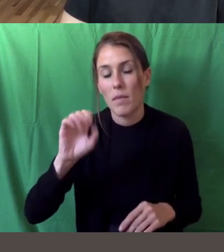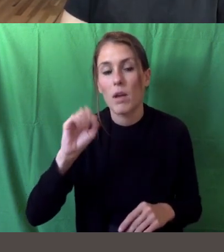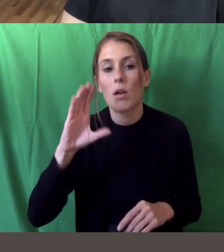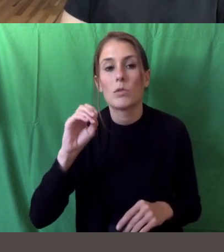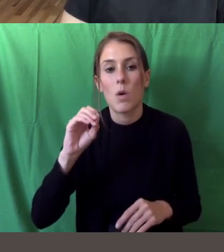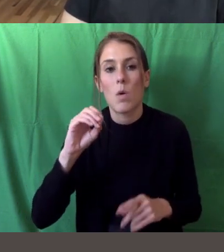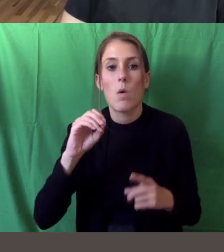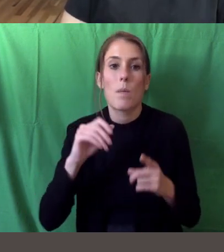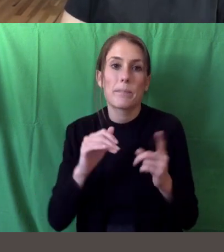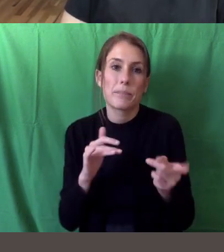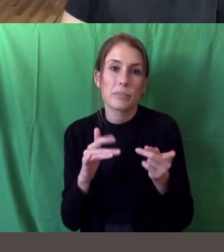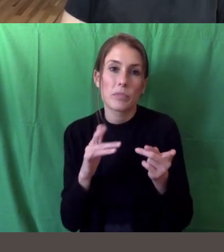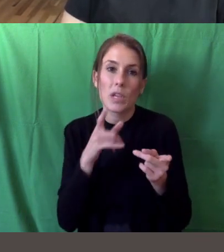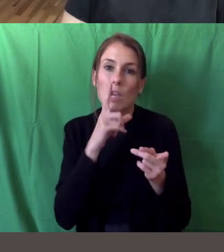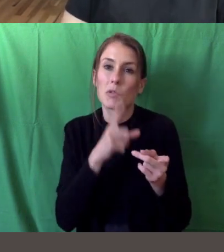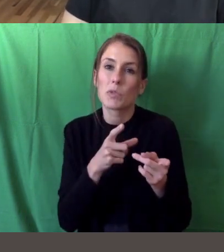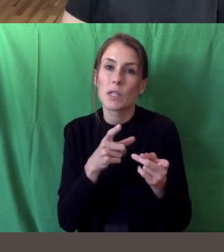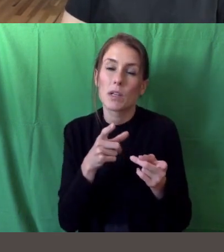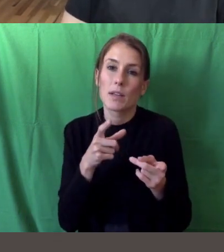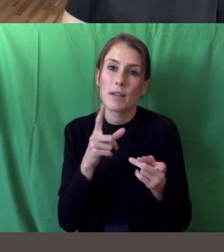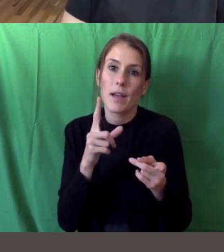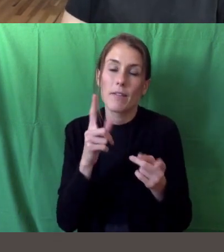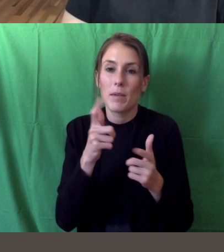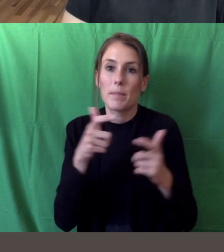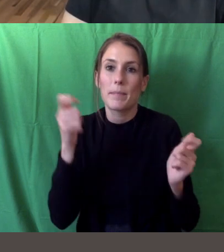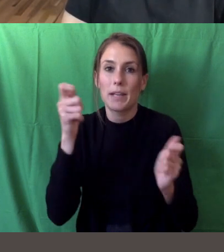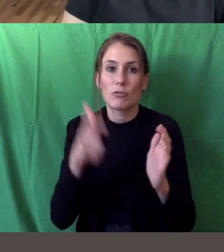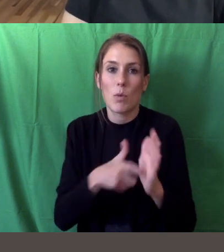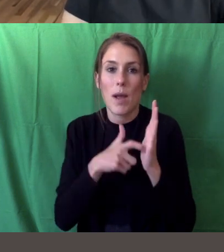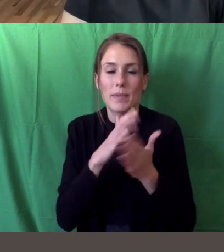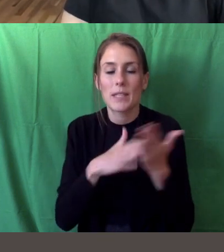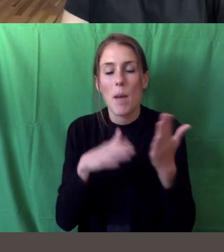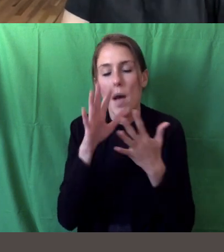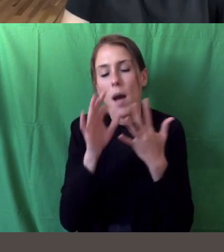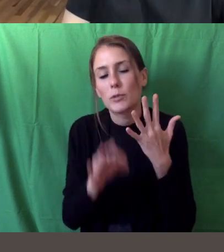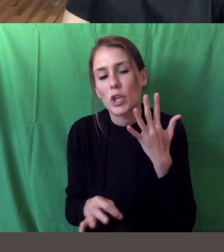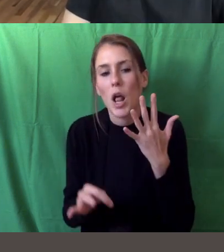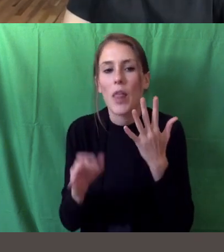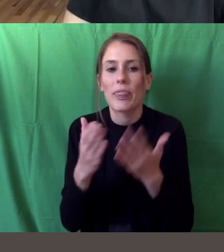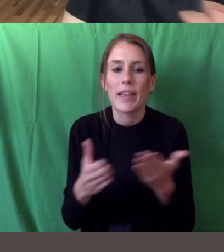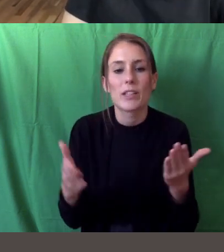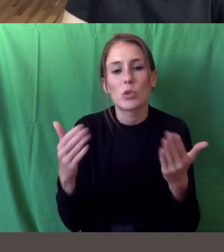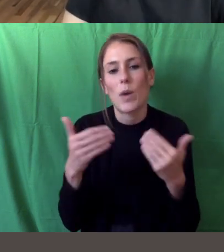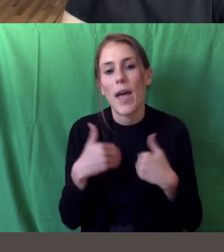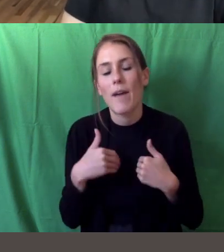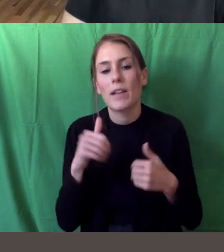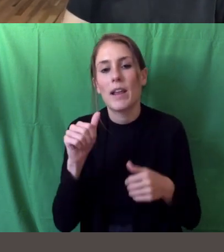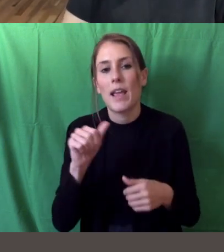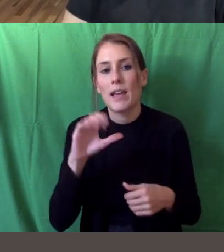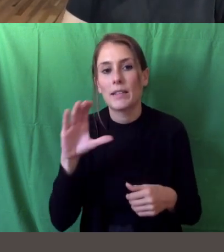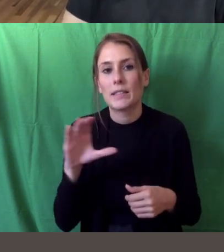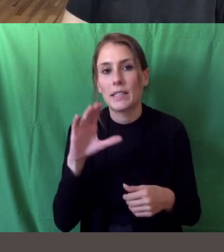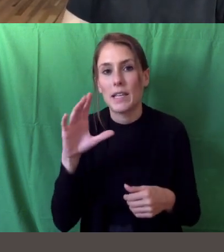All right, so those are kind of the main requirements and some kind of optional nice things to have in an azd template.